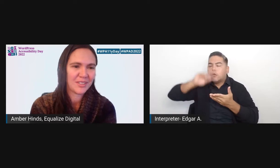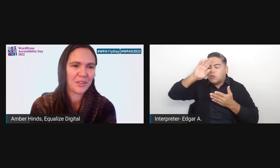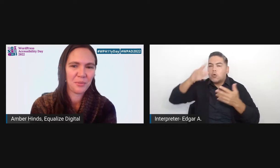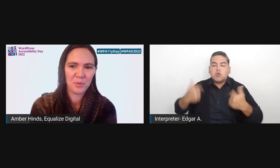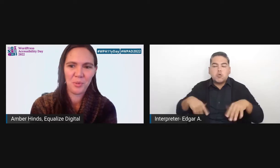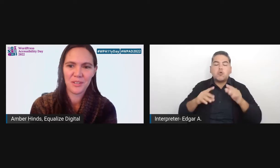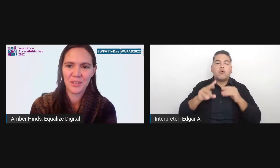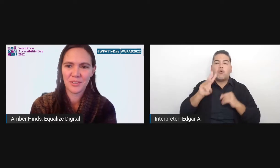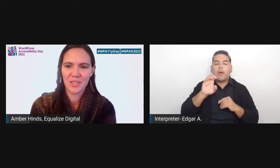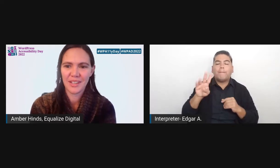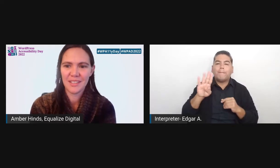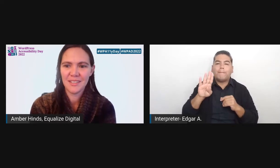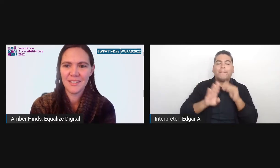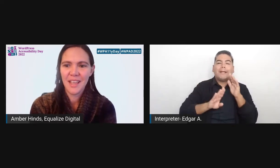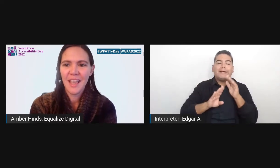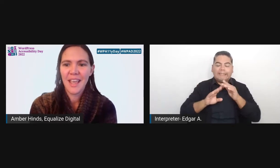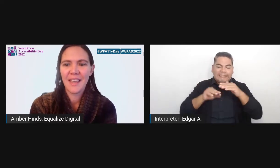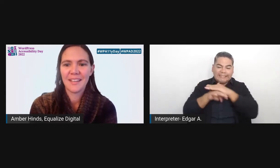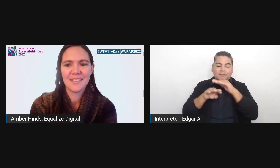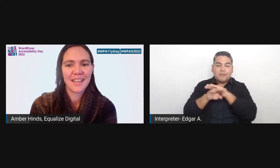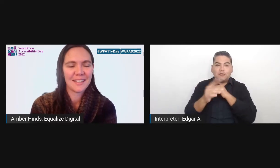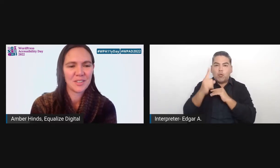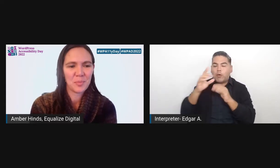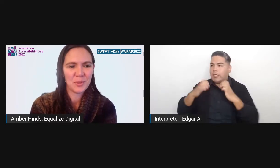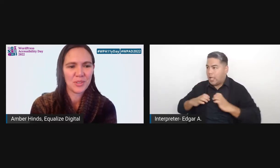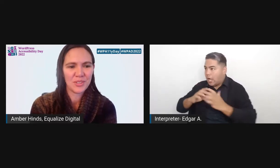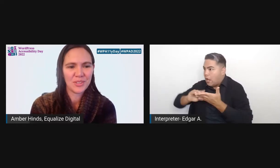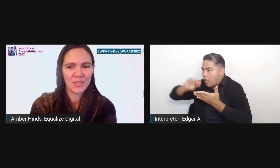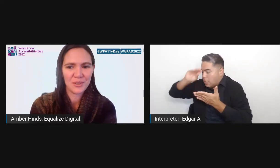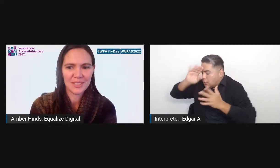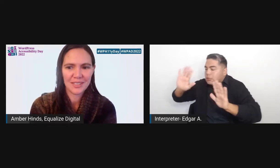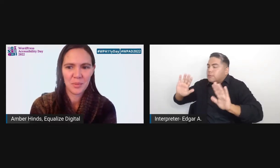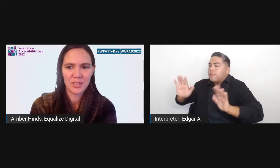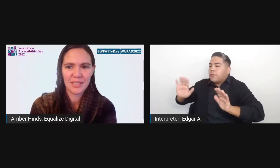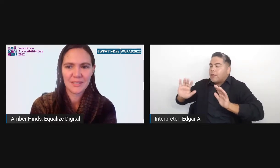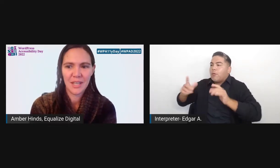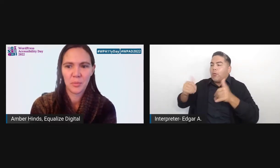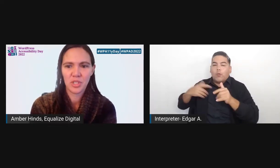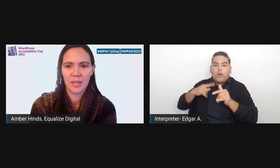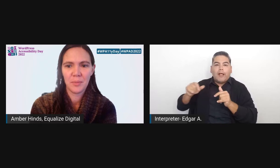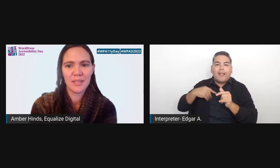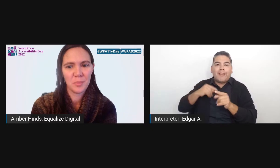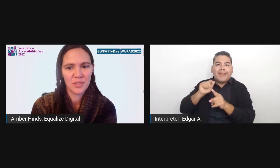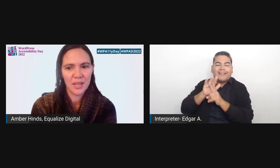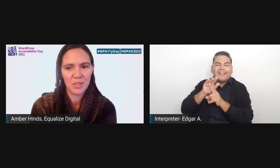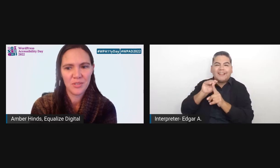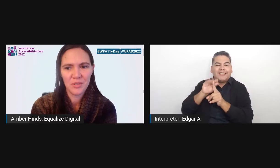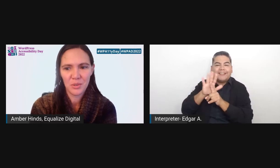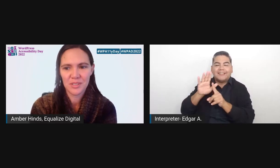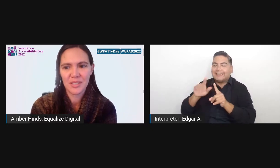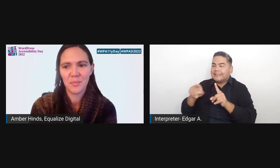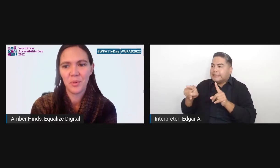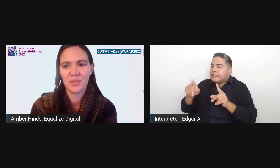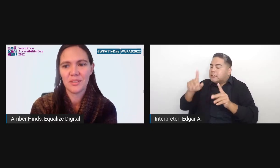through one of those clients, and that exposure to accessibility has helped shape his perception towards the importance